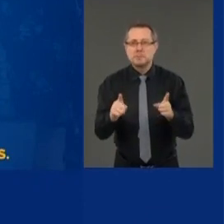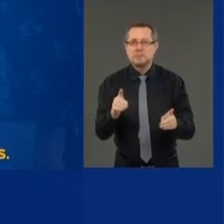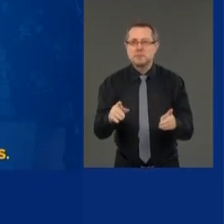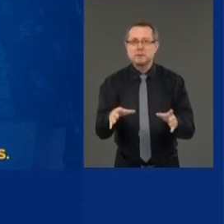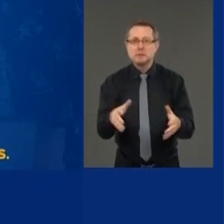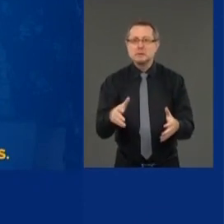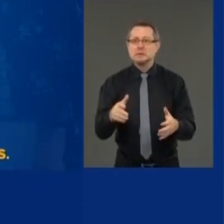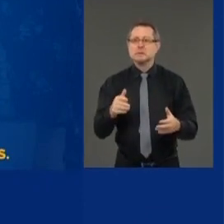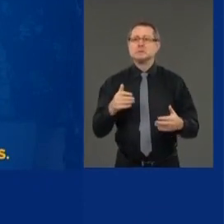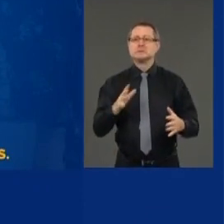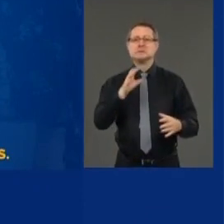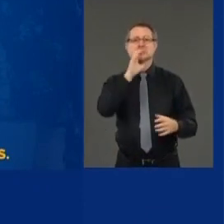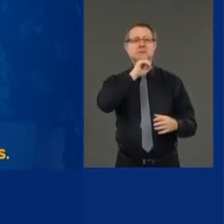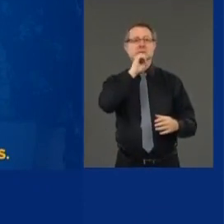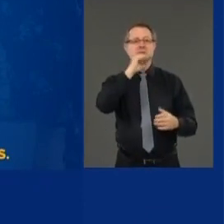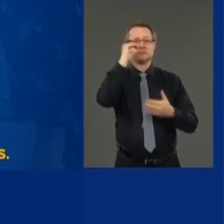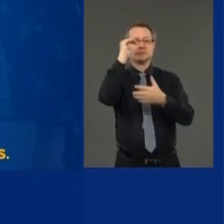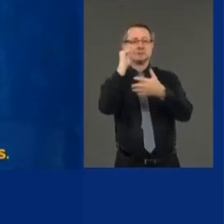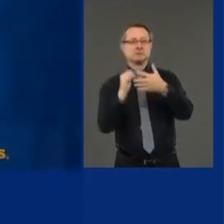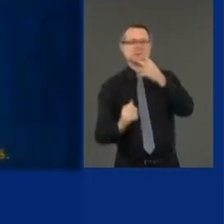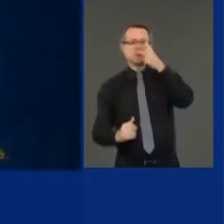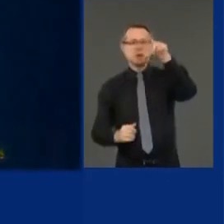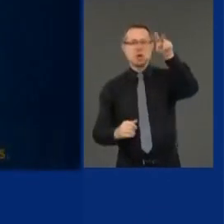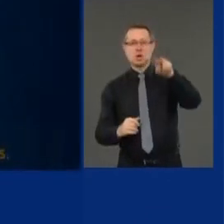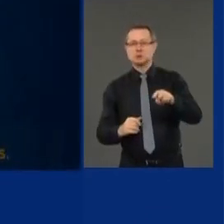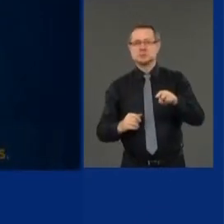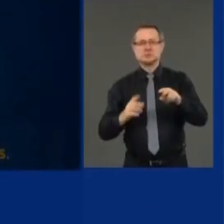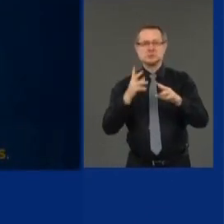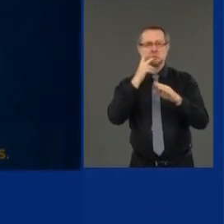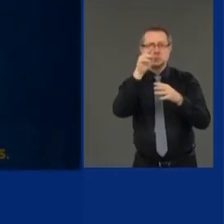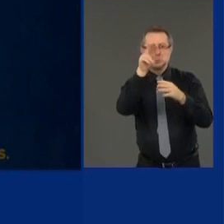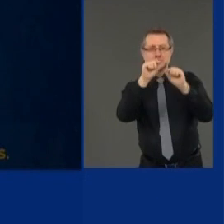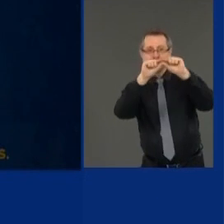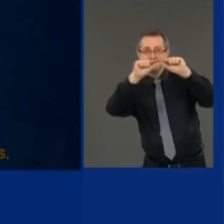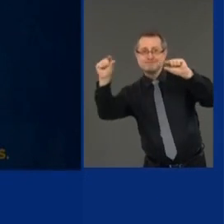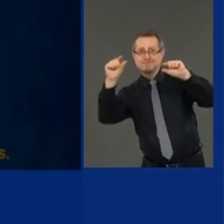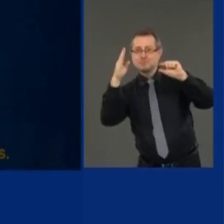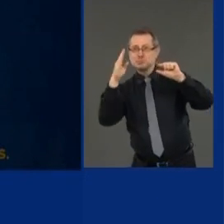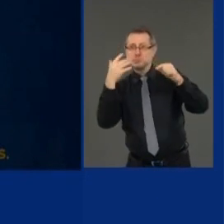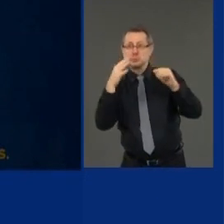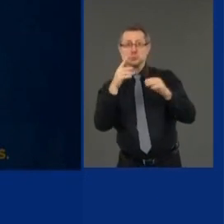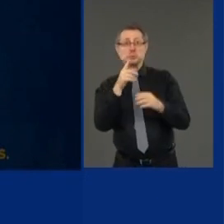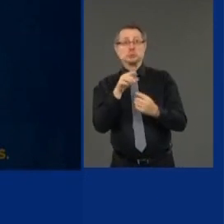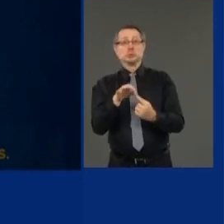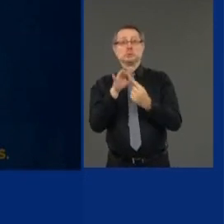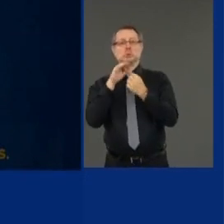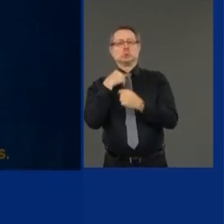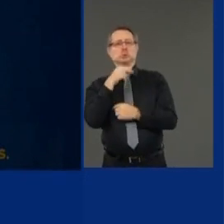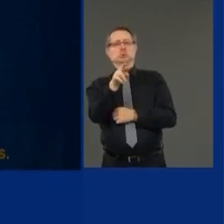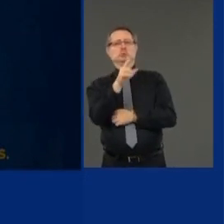THREAT WHICH IS THE RISE IN COVID RATES AMONG YOUNGER